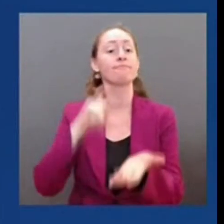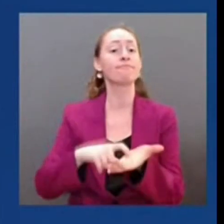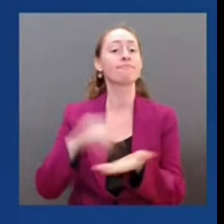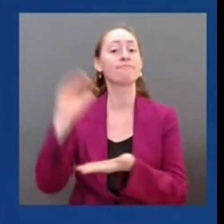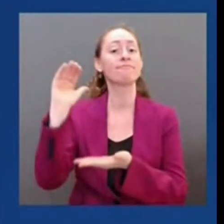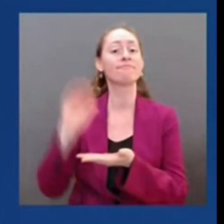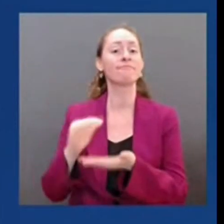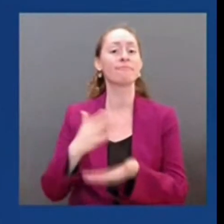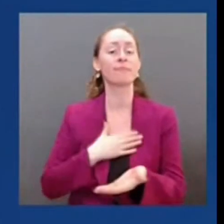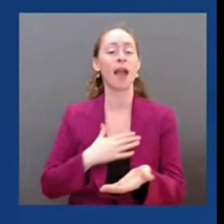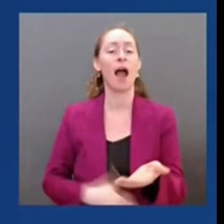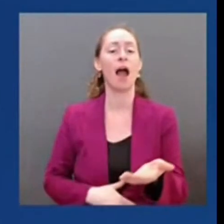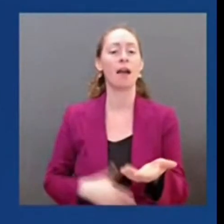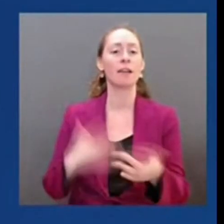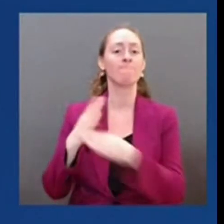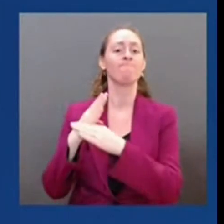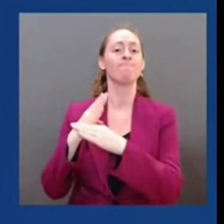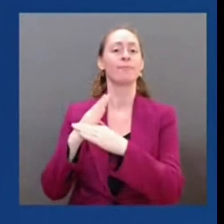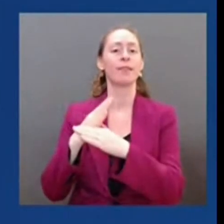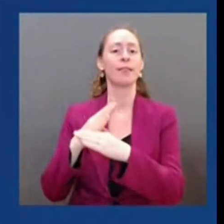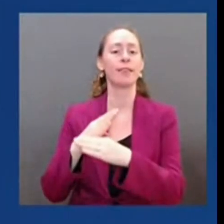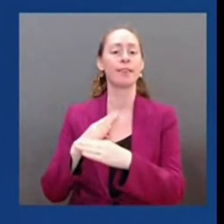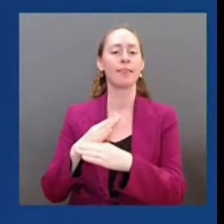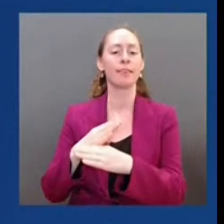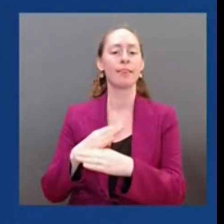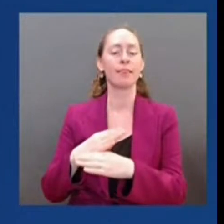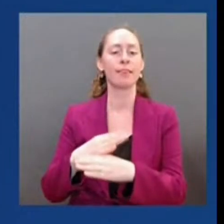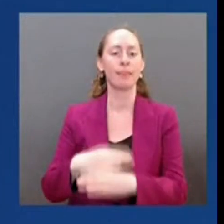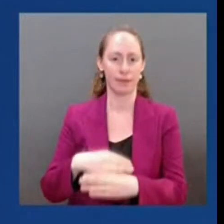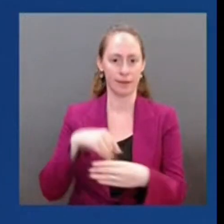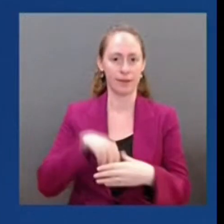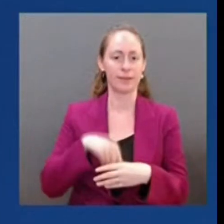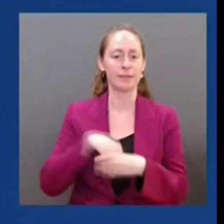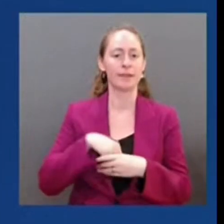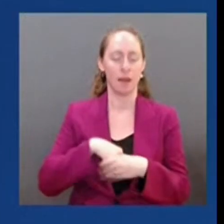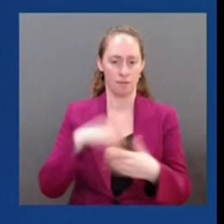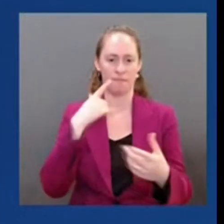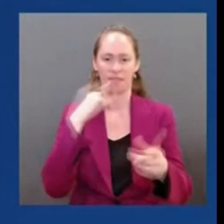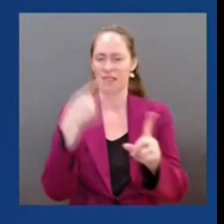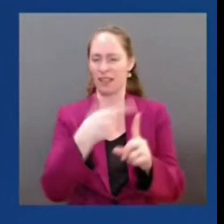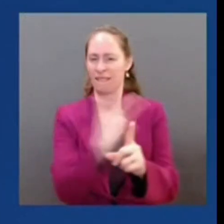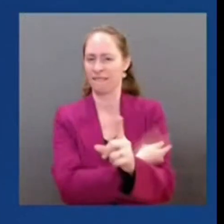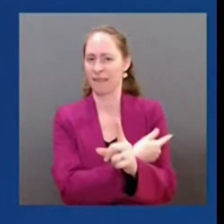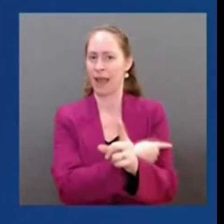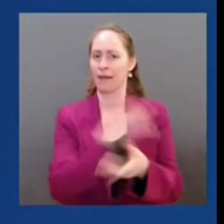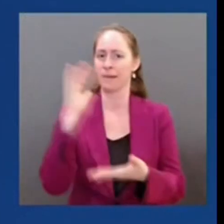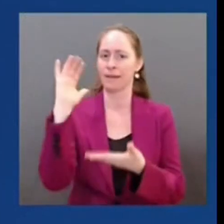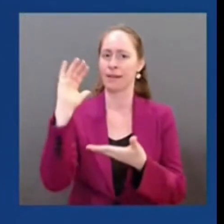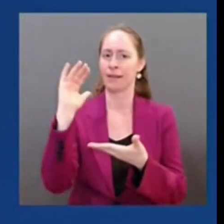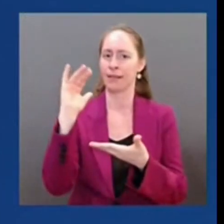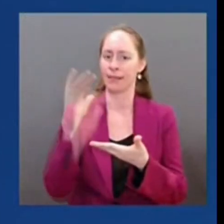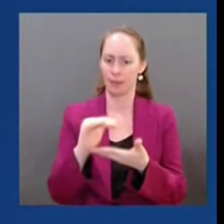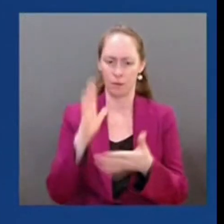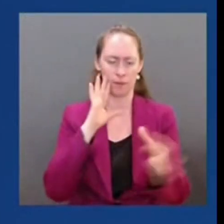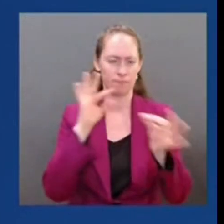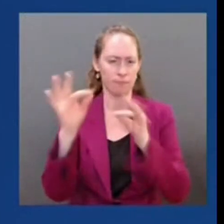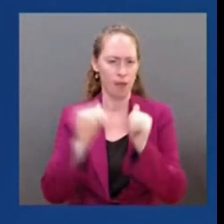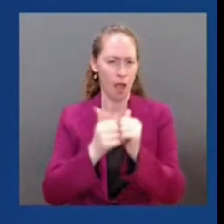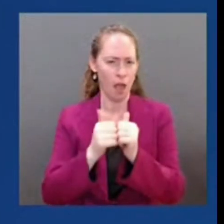ARE SEEING NING IMMUNITY TO PROTECTION AND OR VACCINATION, AND I WILL GET TO IT IN A SECOND, WHAT WE CAN DO ABOUT